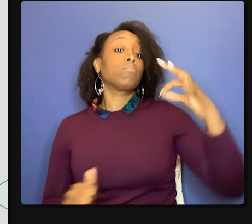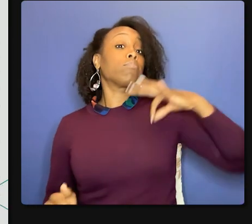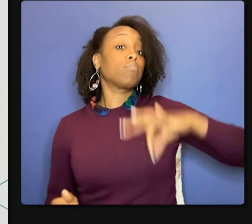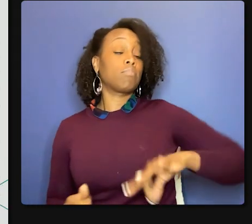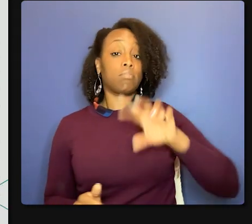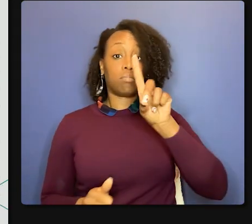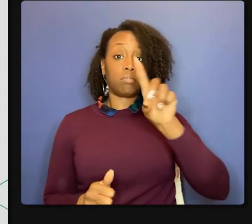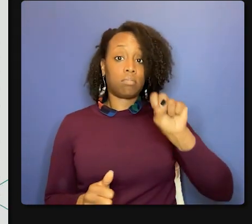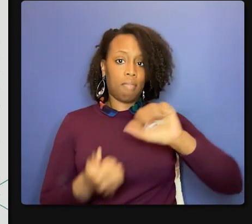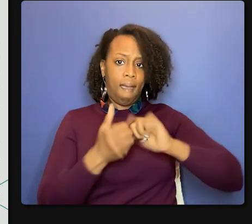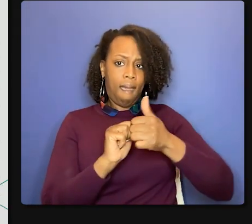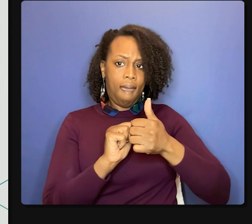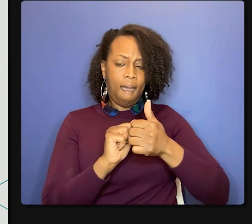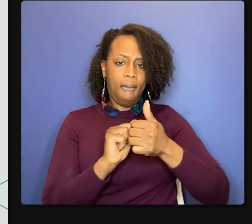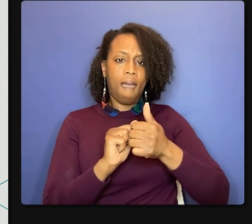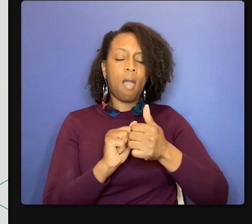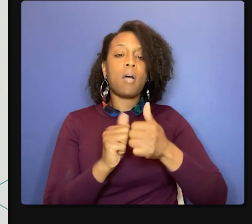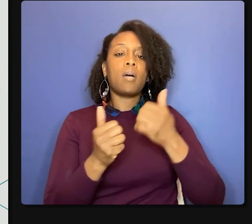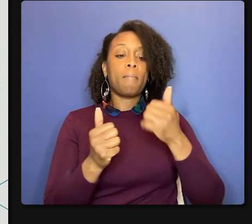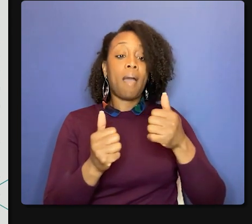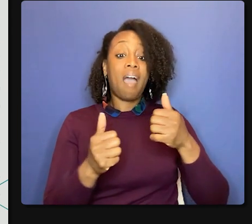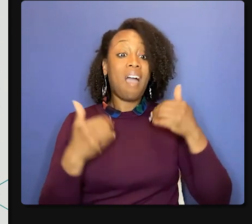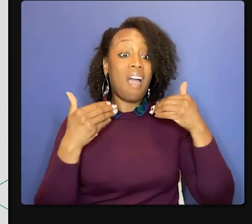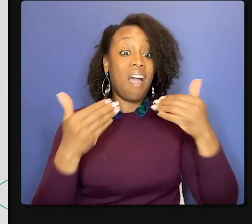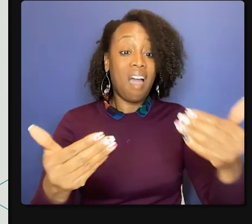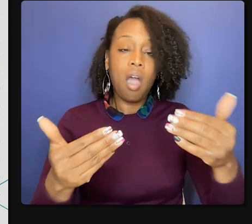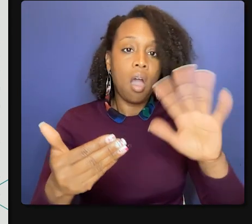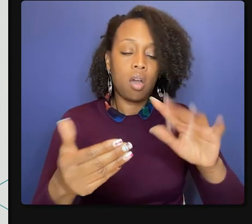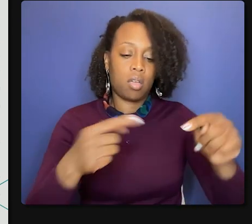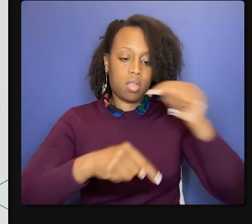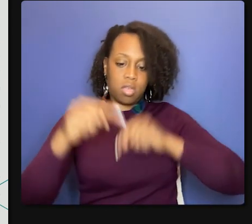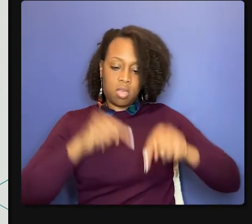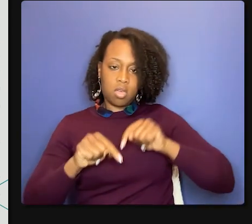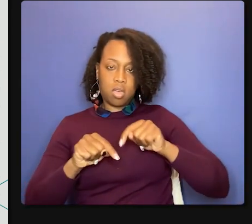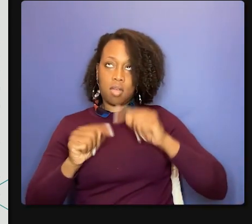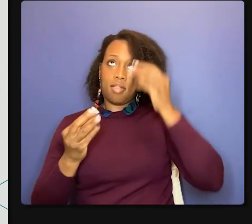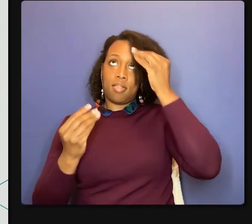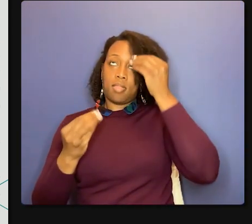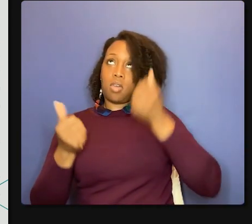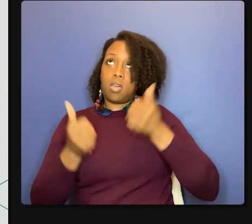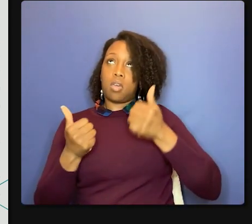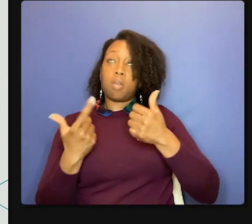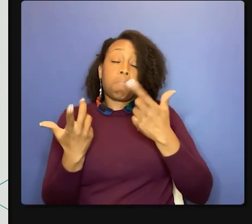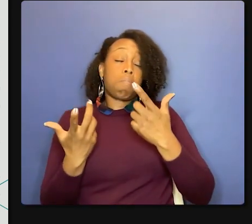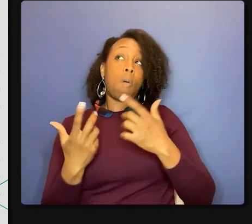[Cooper] Now, you can get the most out of DirectStorage by doing a little bit of upfront thinking here.